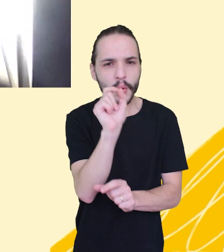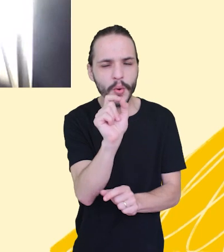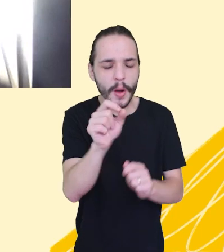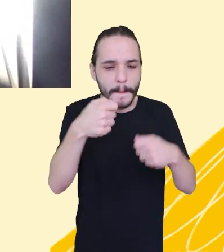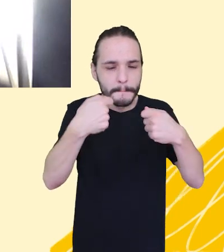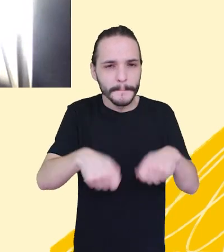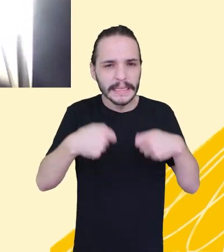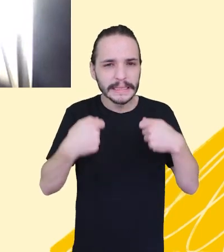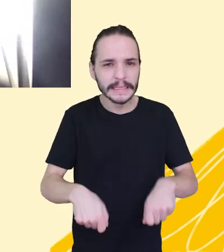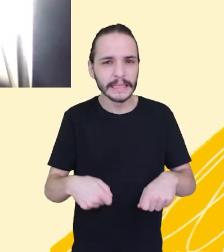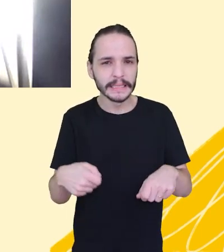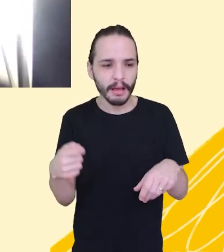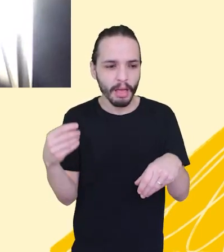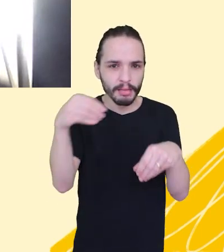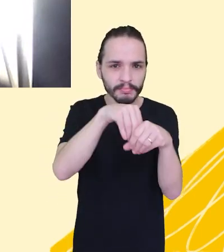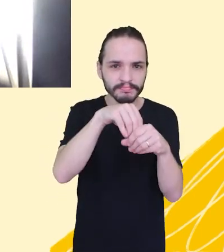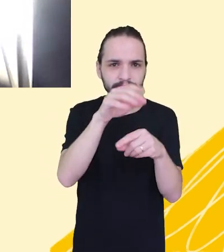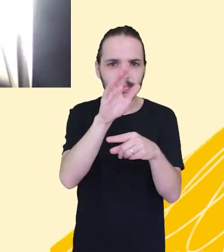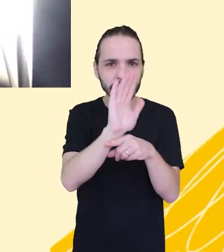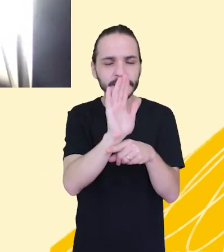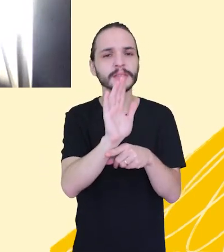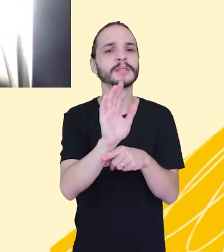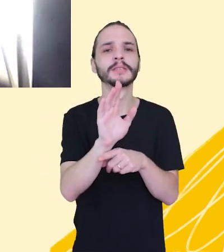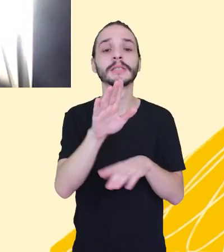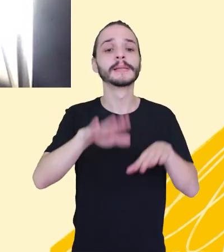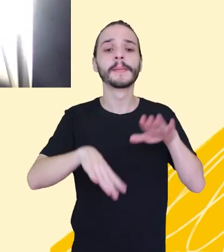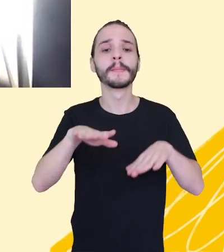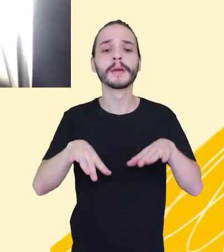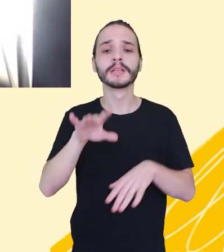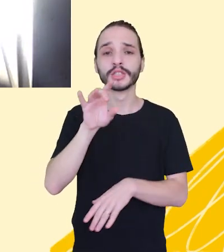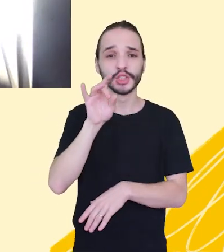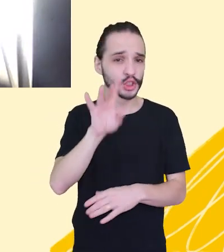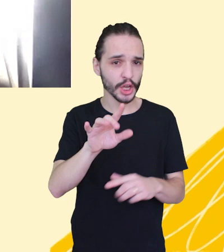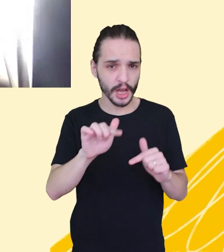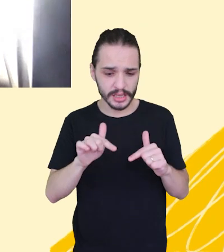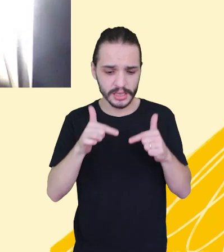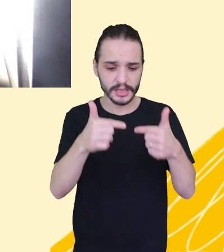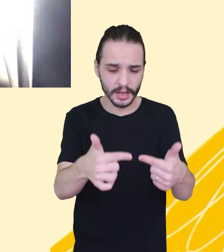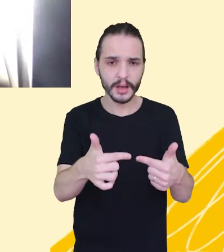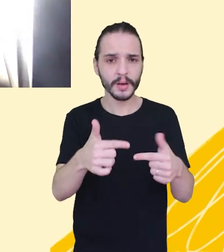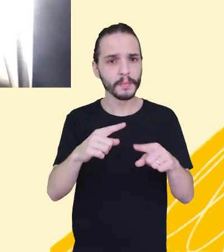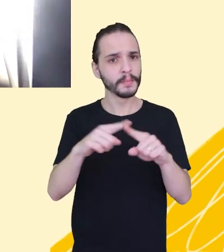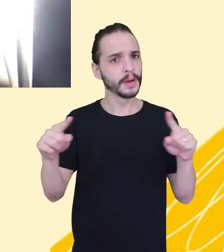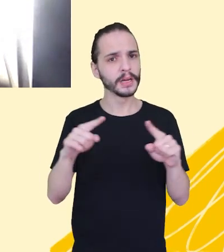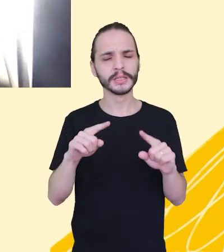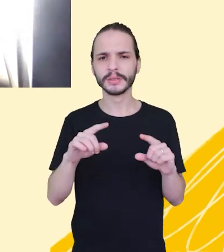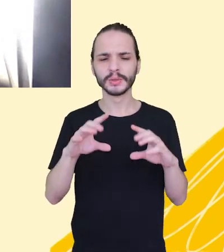depends not only on the action. It depends on everything which makes the shot.